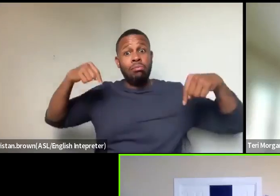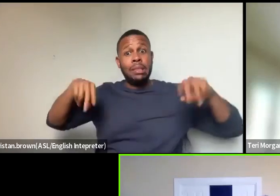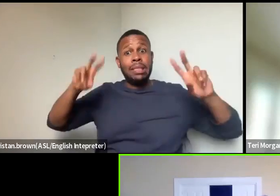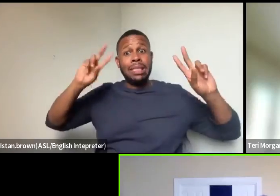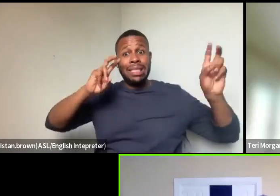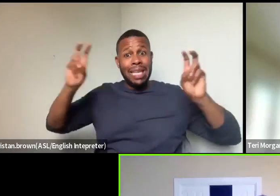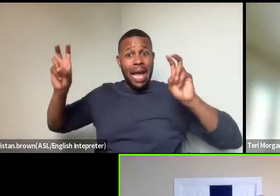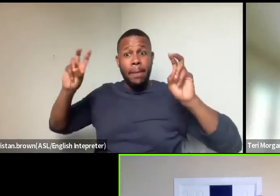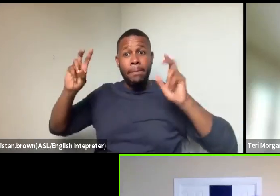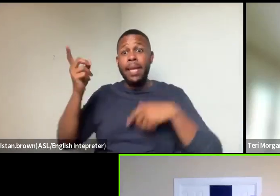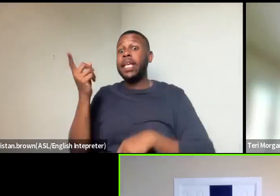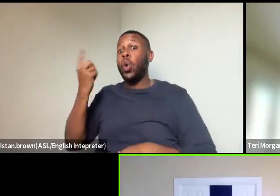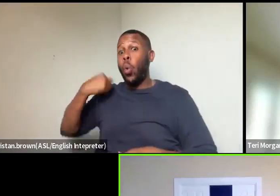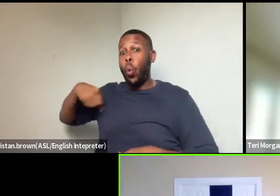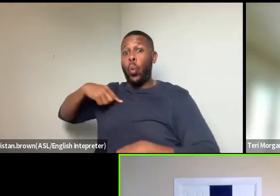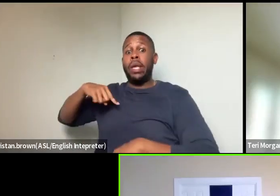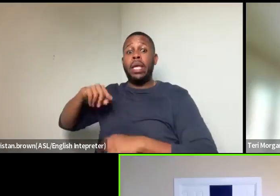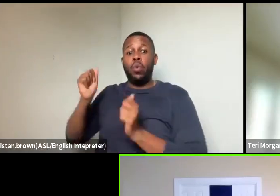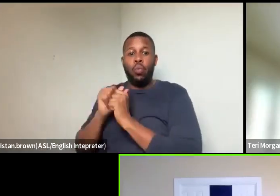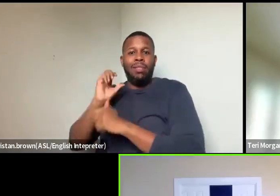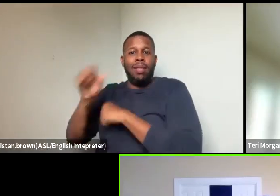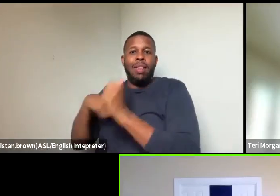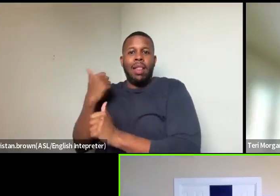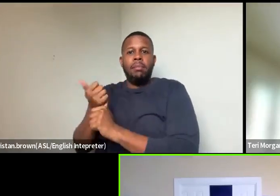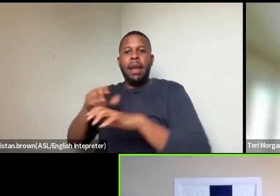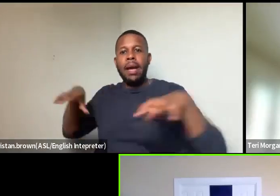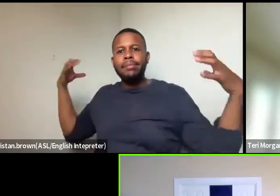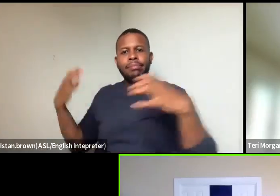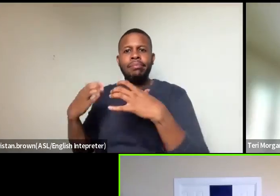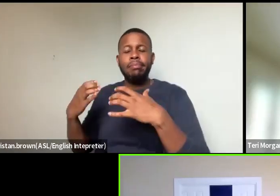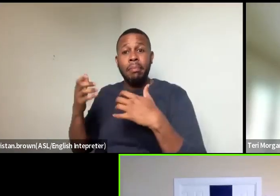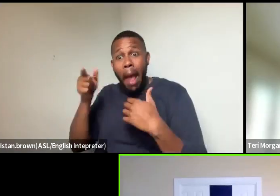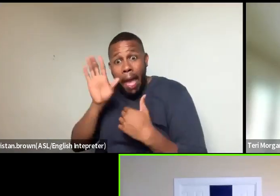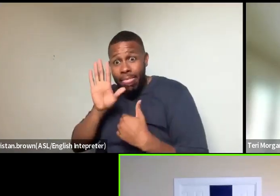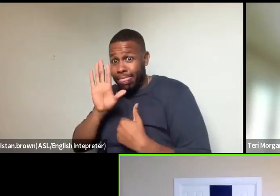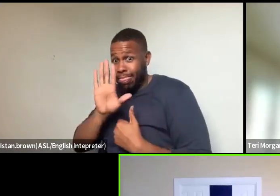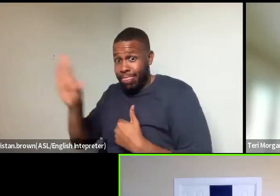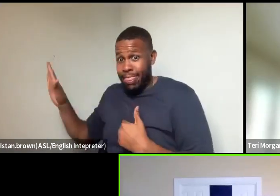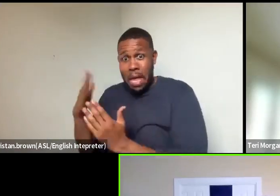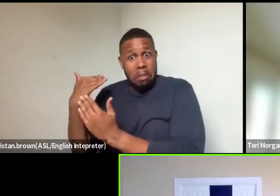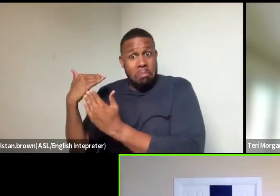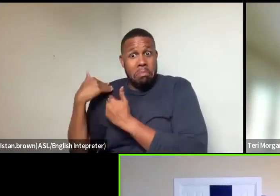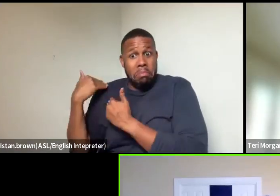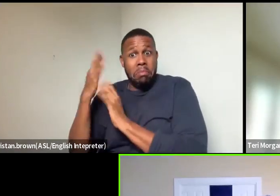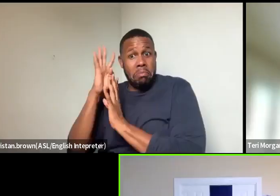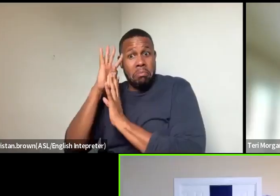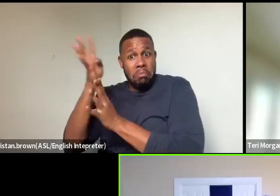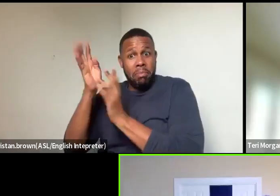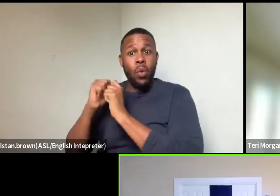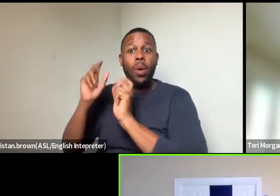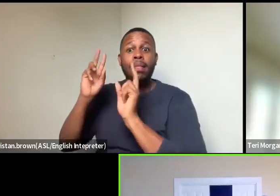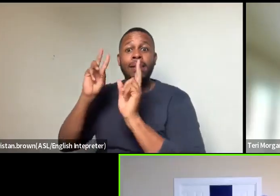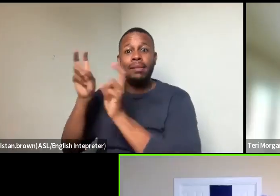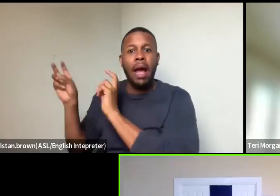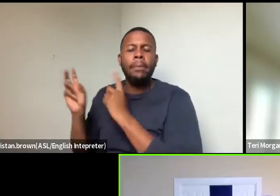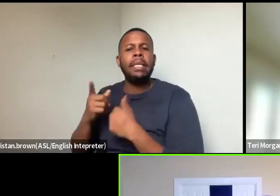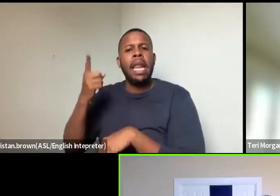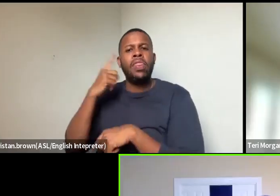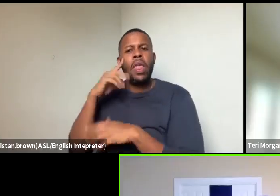And I see Kelly, who are all here. They are our Alumni. I want you to know that all of